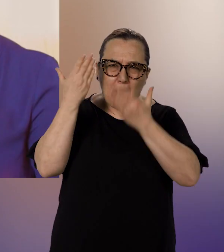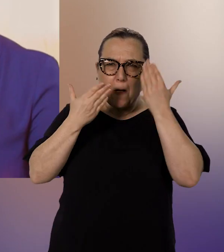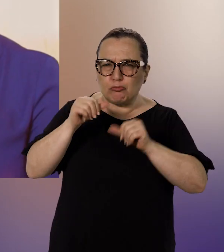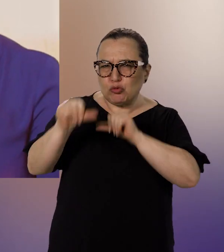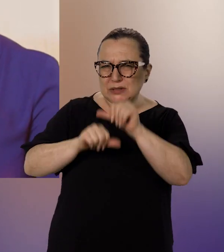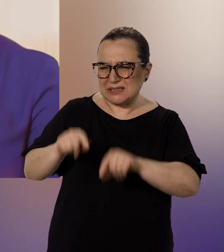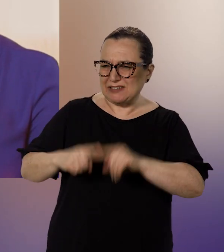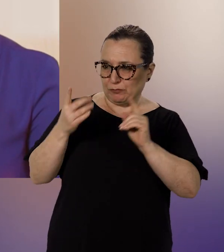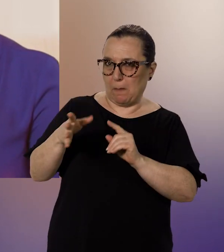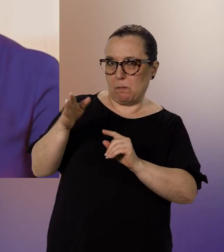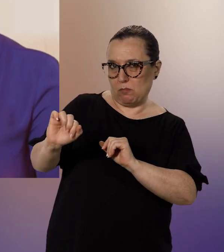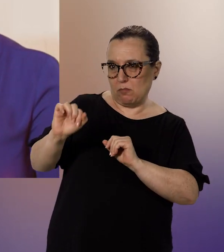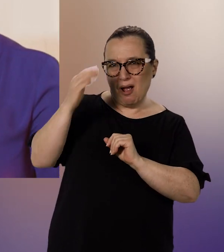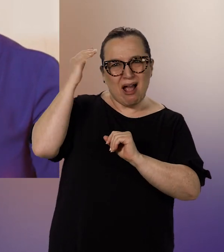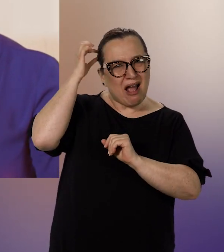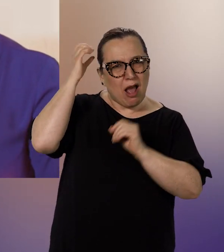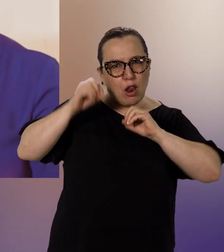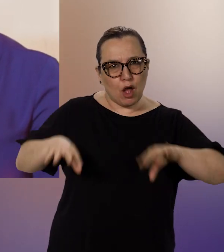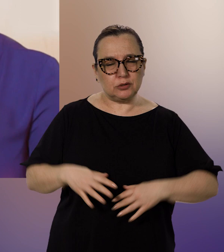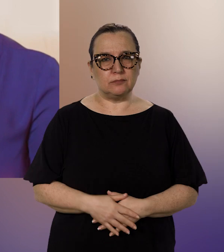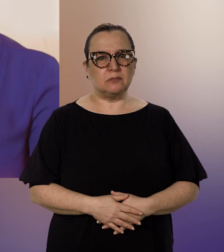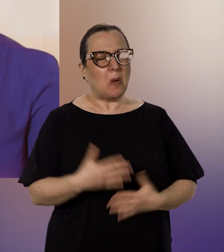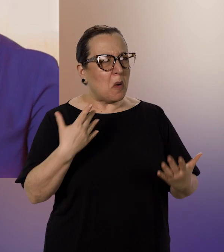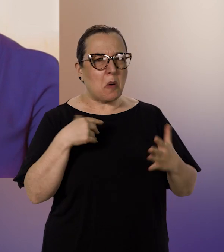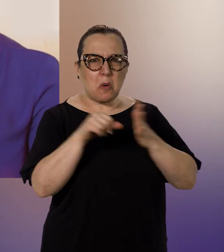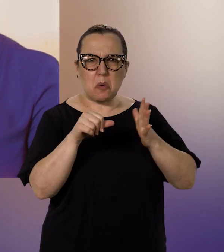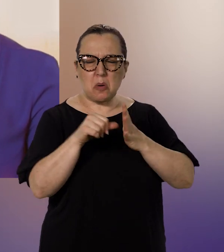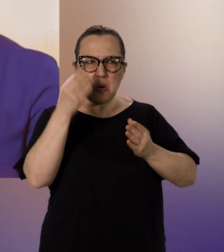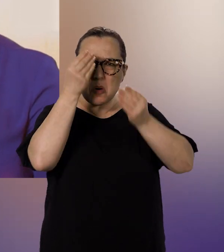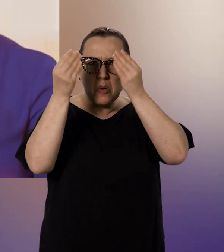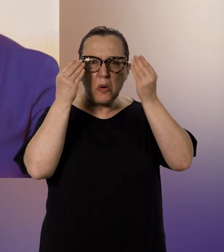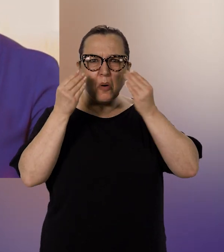Lurline: I've had problems with putting makeup around my eyes, and knowing what to do with my eyes